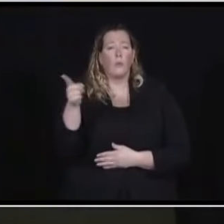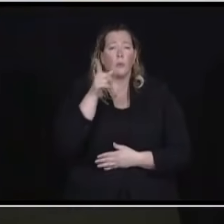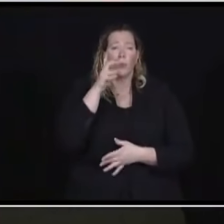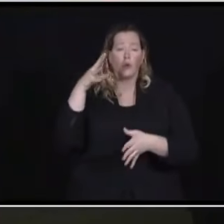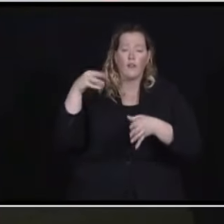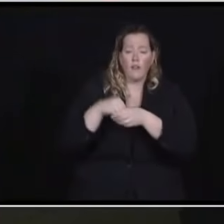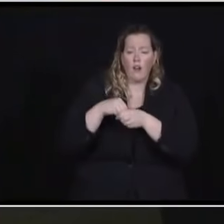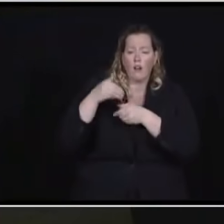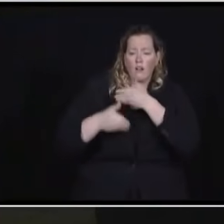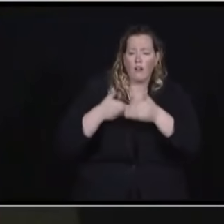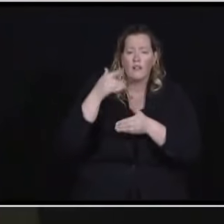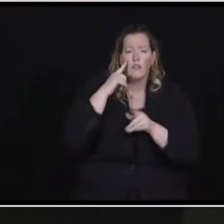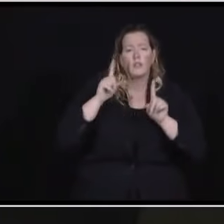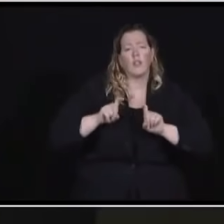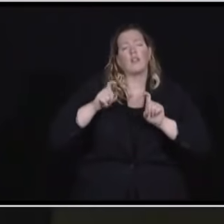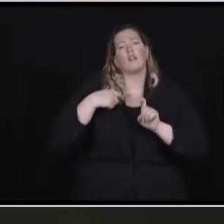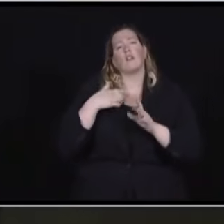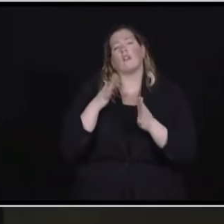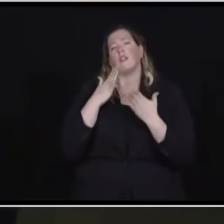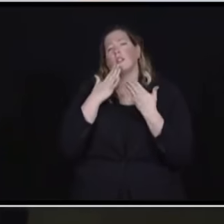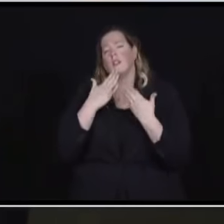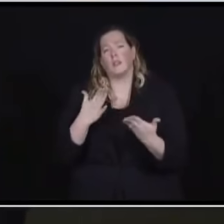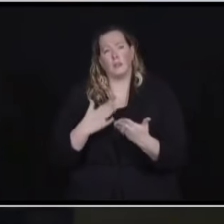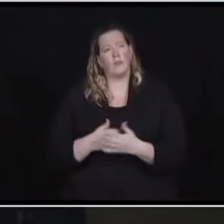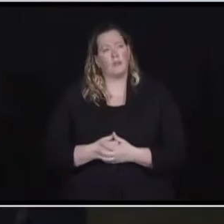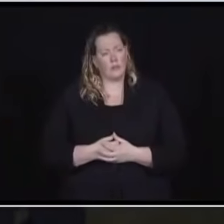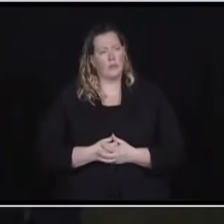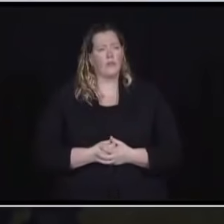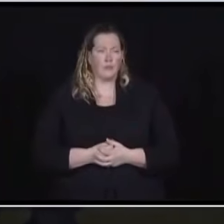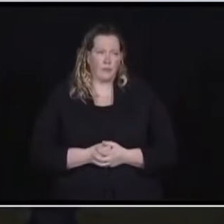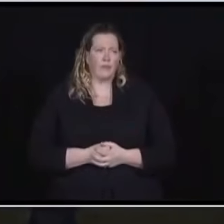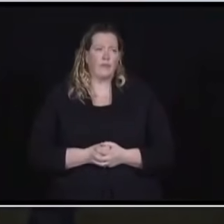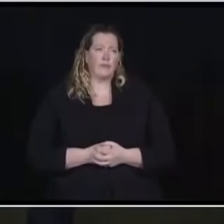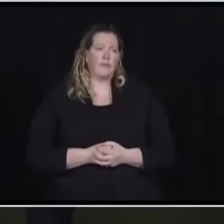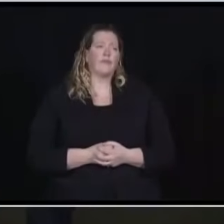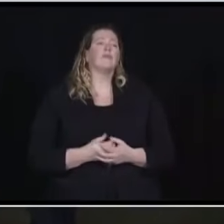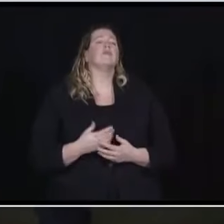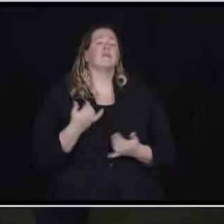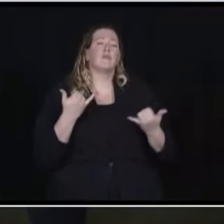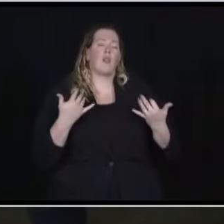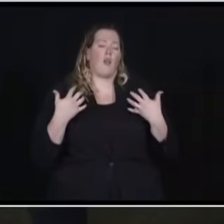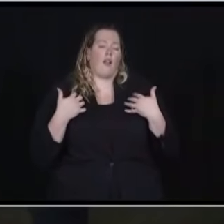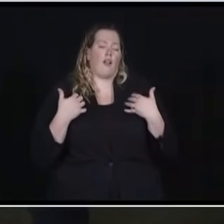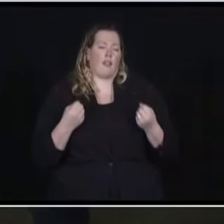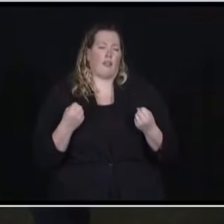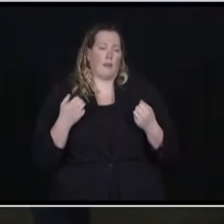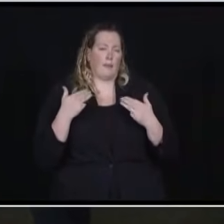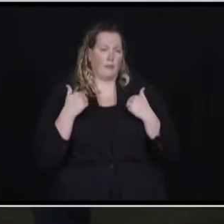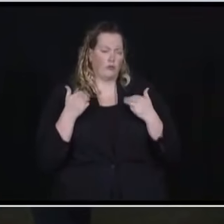Anderson and his team in public health and everyone involved in that. I will hand this back to Minister of health.